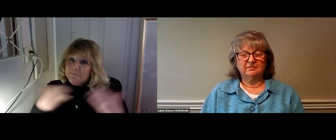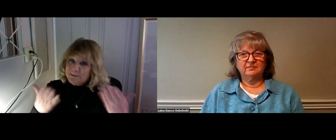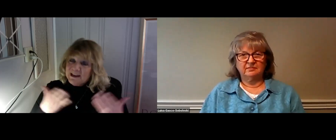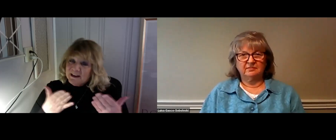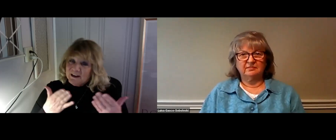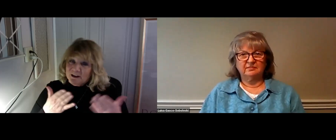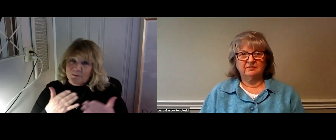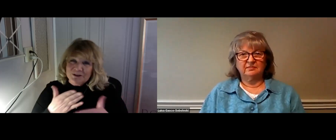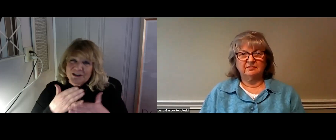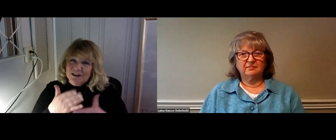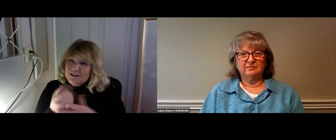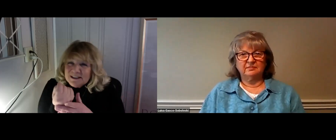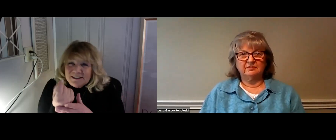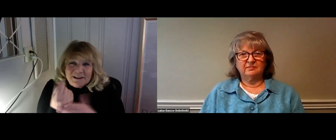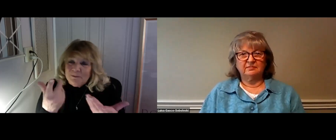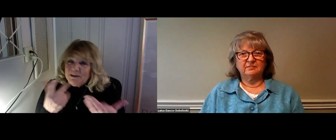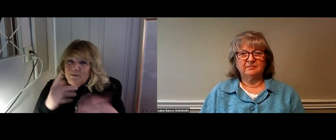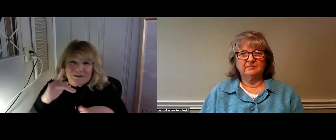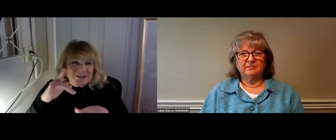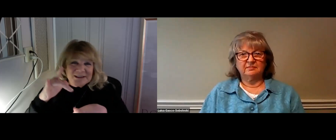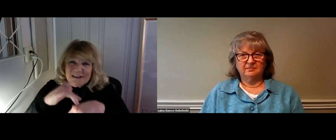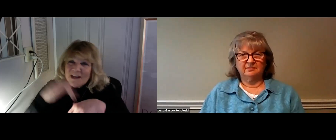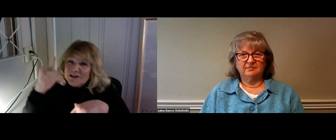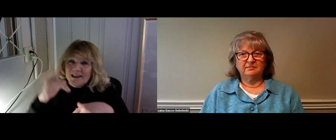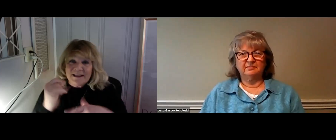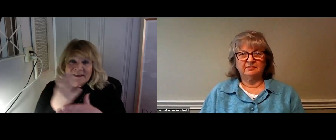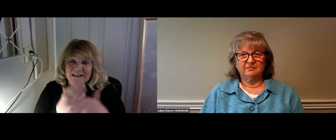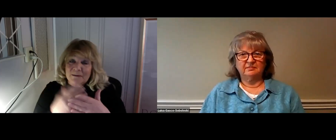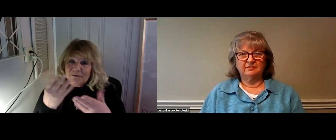be here and will share just a little bit, we'll just touch lightly some of the